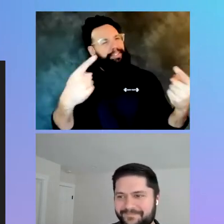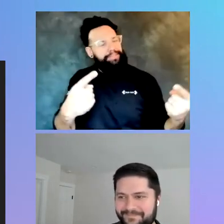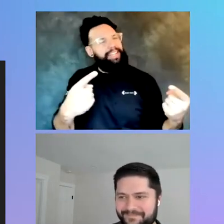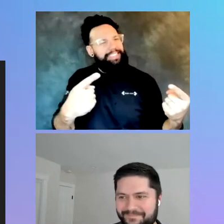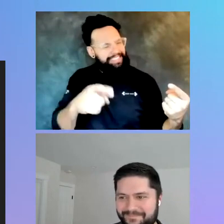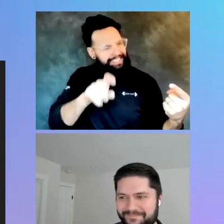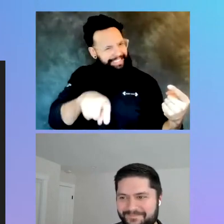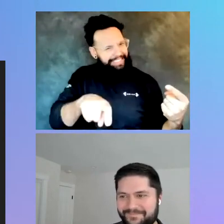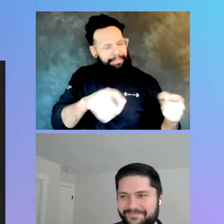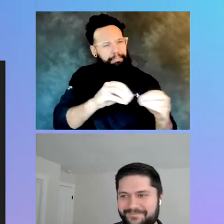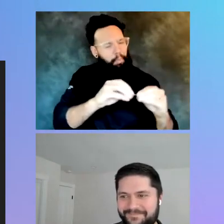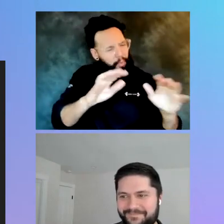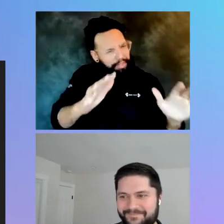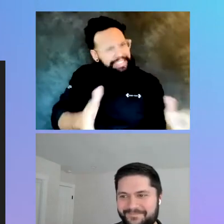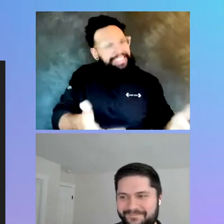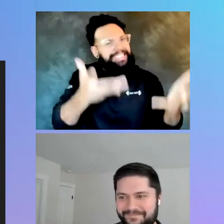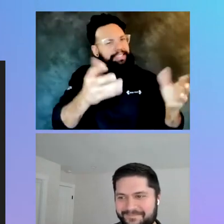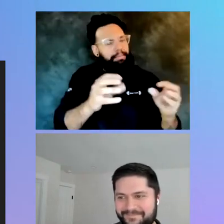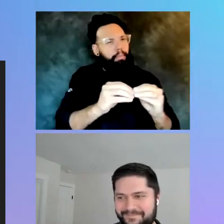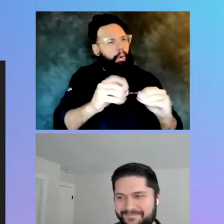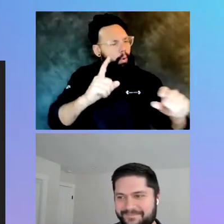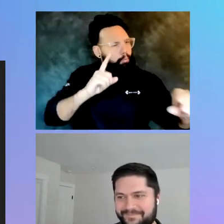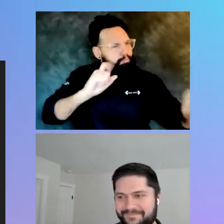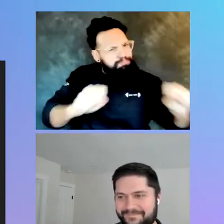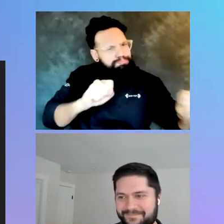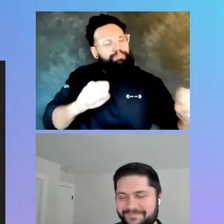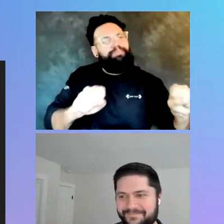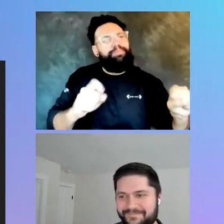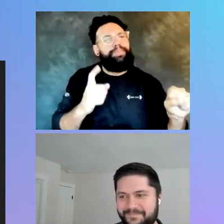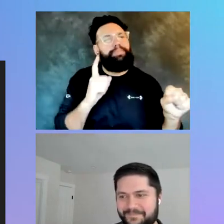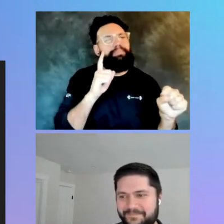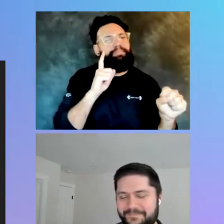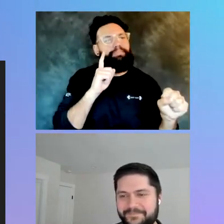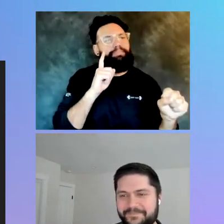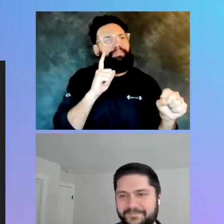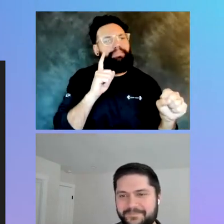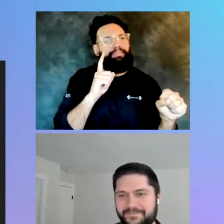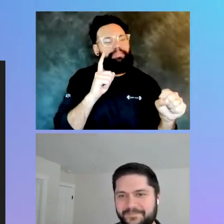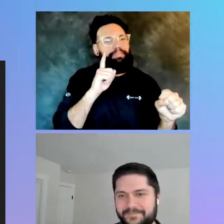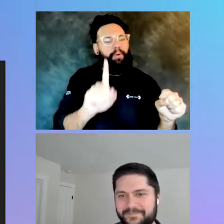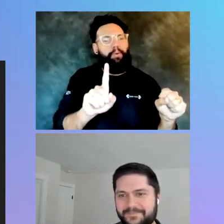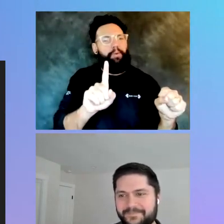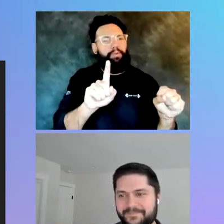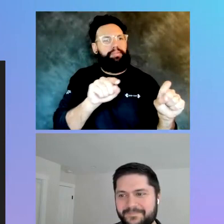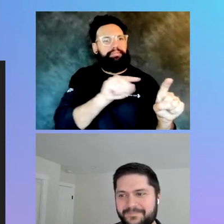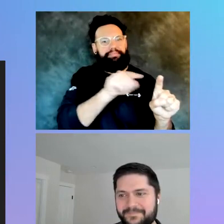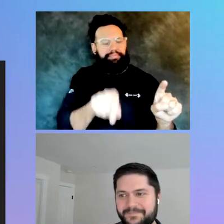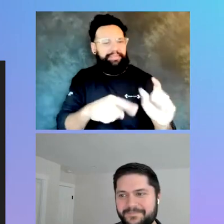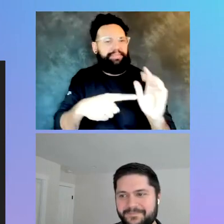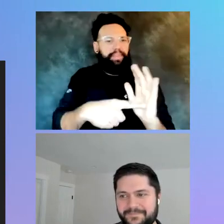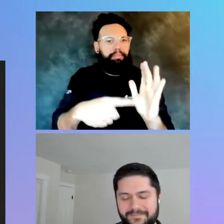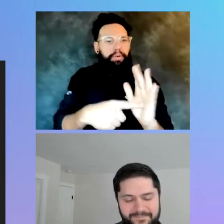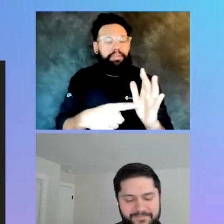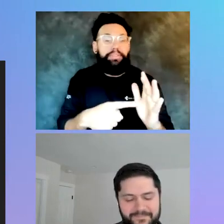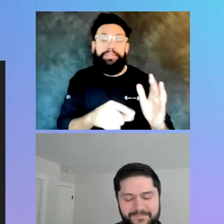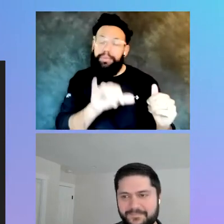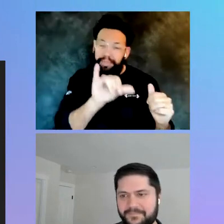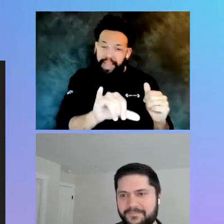up and make it pop a little bit more, especially in these smaller window that we get for the demo. So again, you can